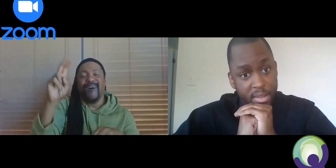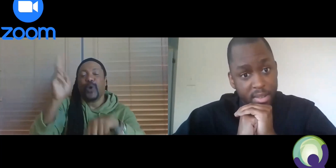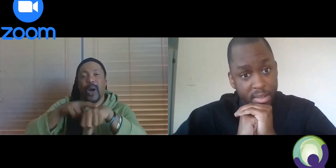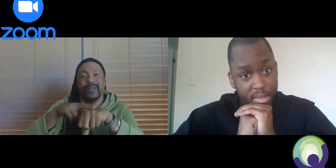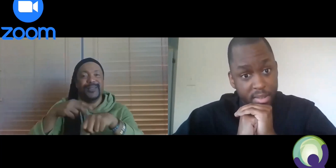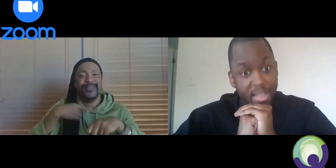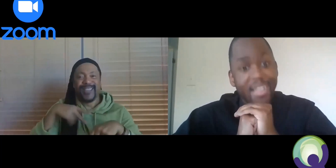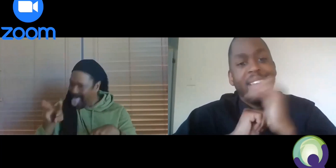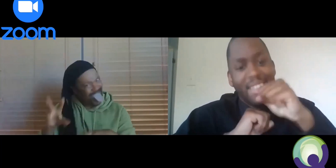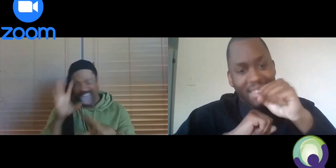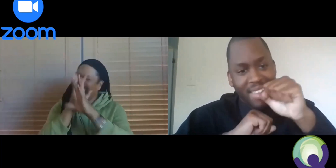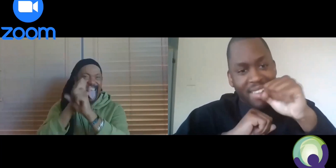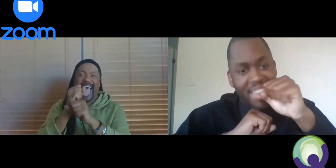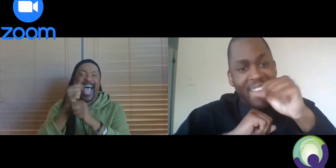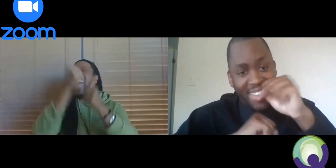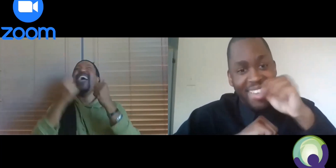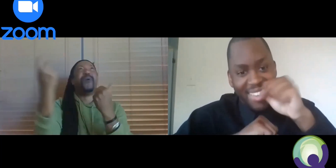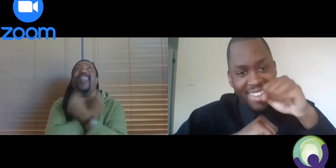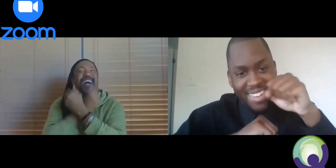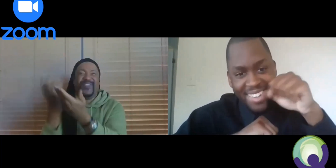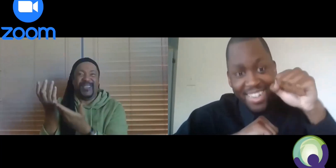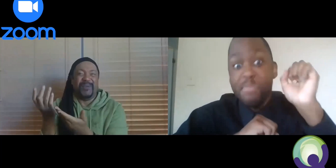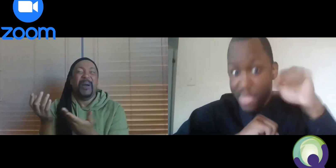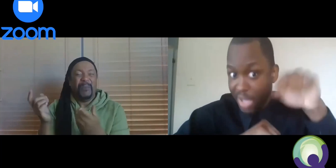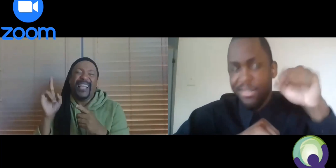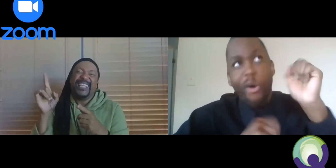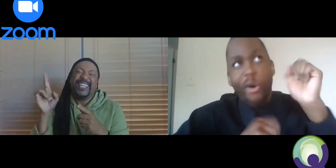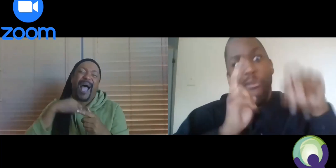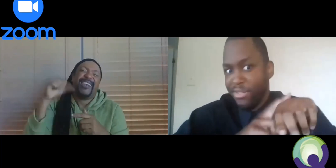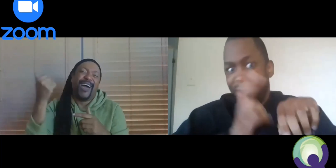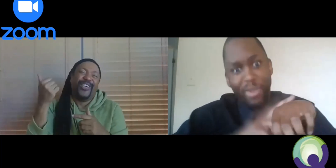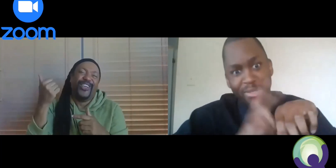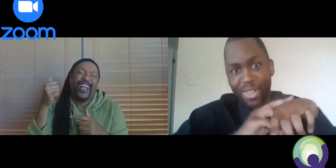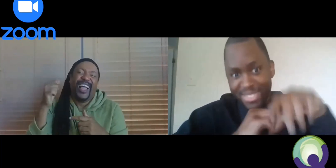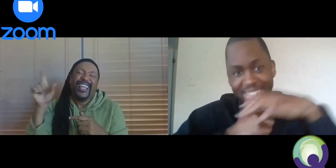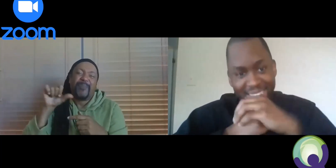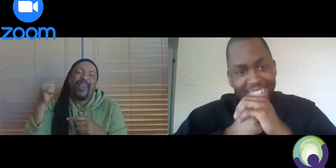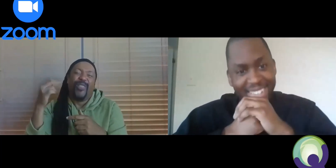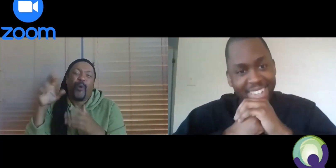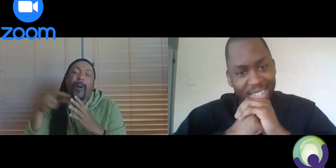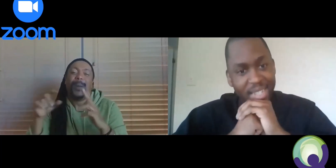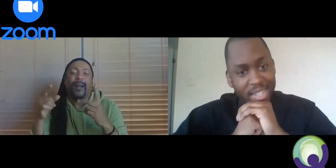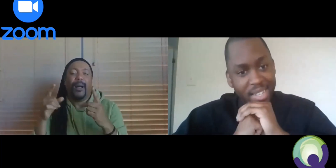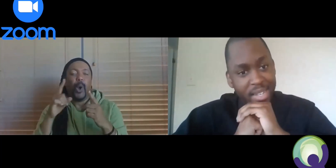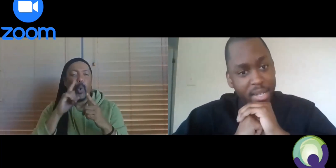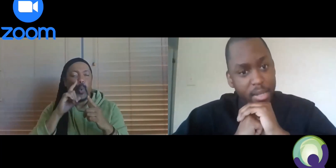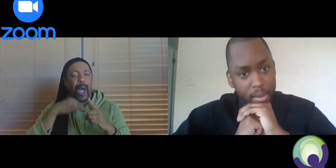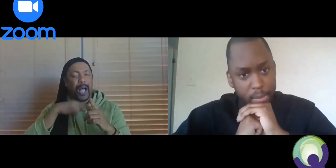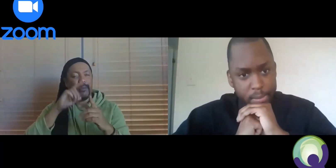Michael Jackson, I was fascinated with him. Everyone loves him! He was another role model